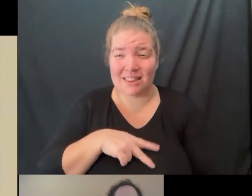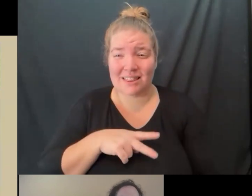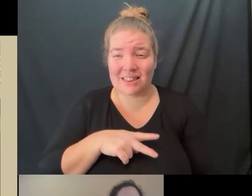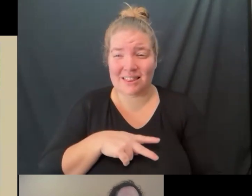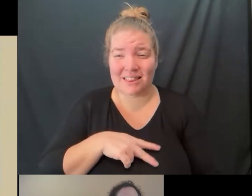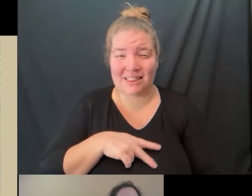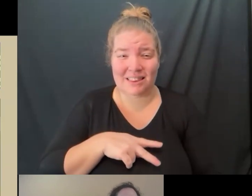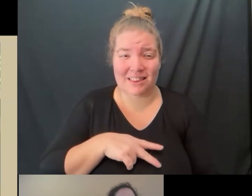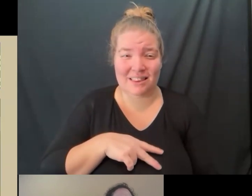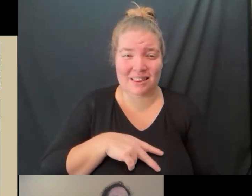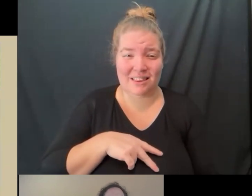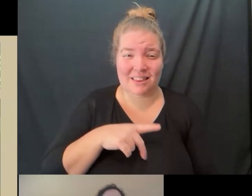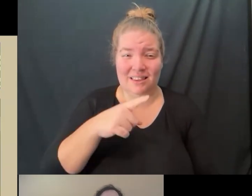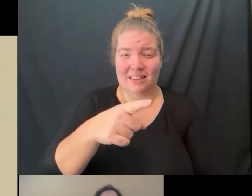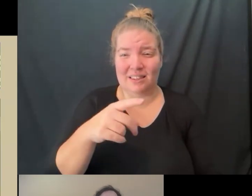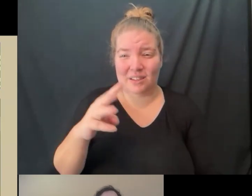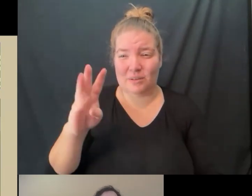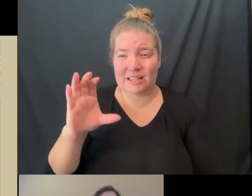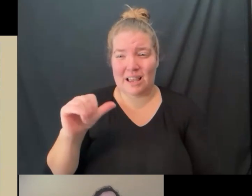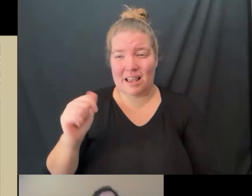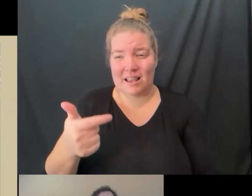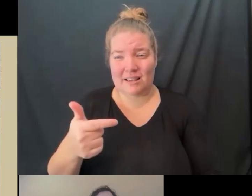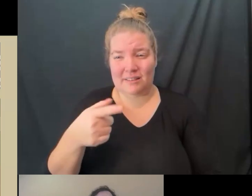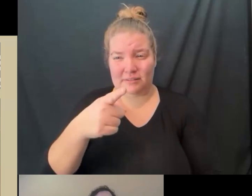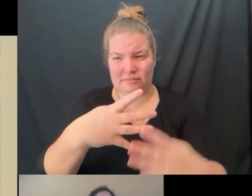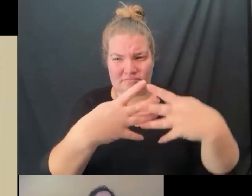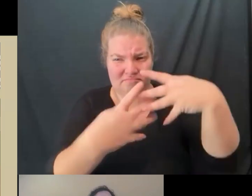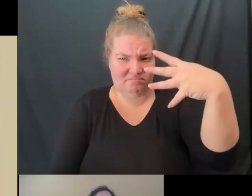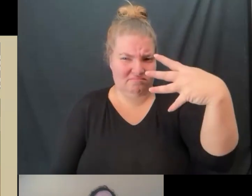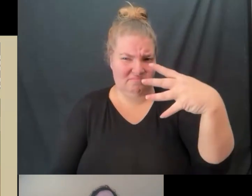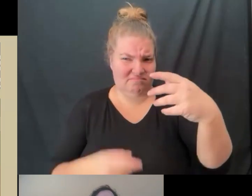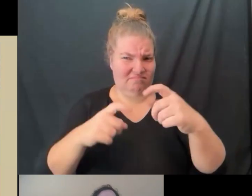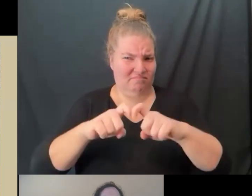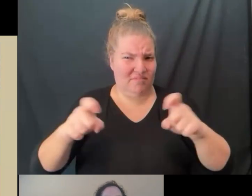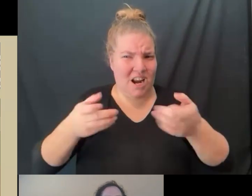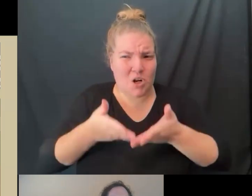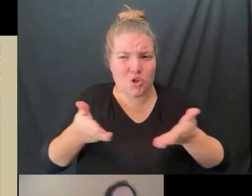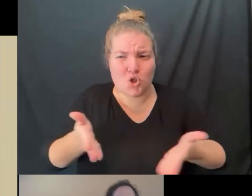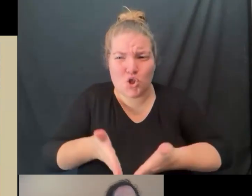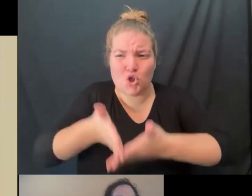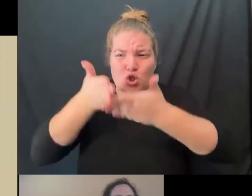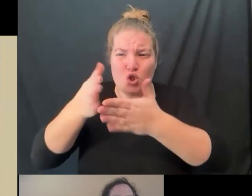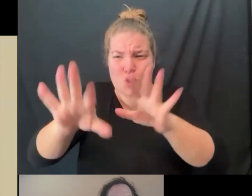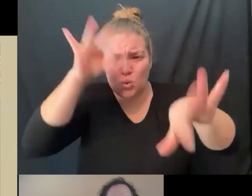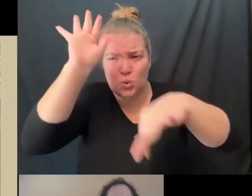at our wcag2.com site, we have a curated collection of resources